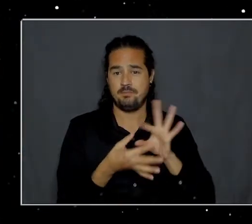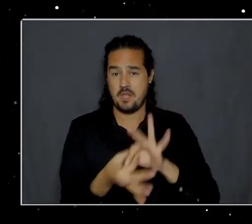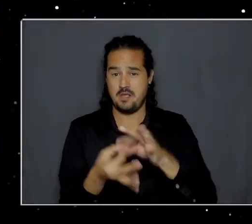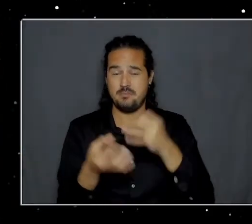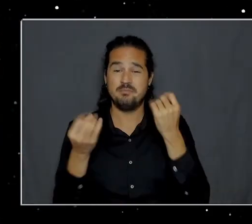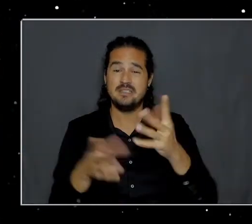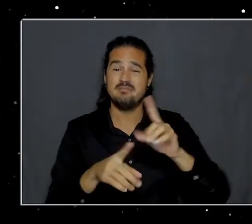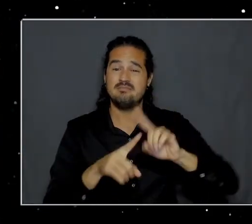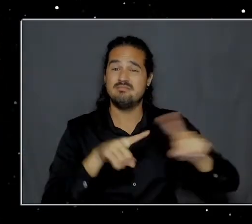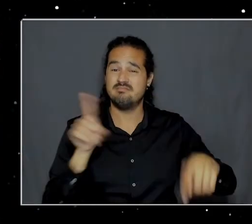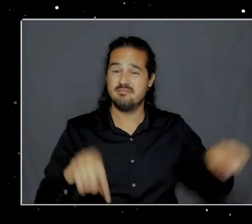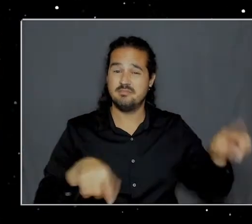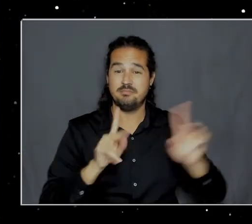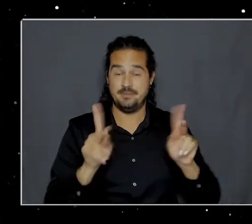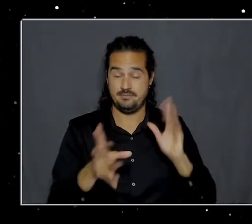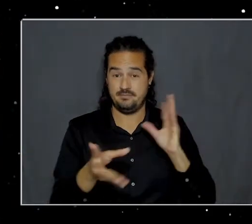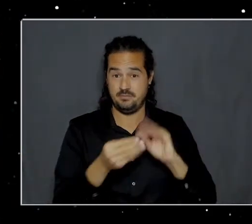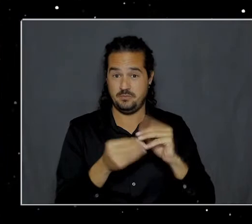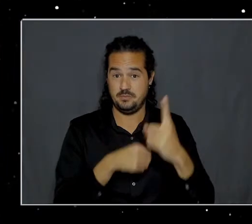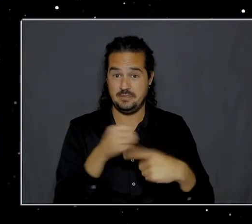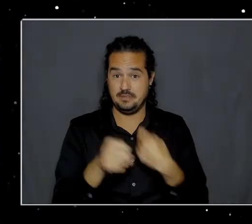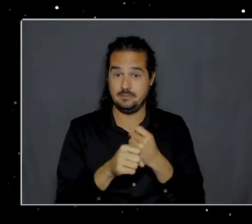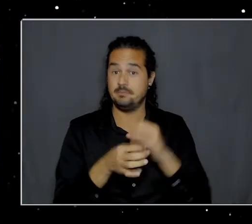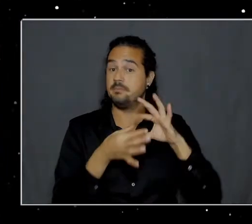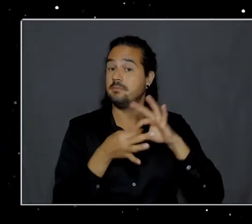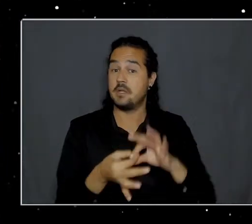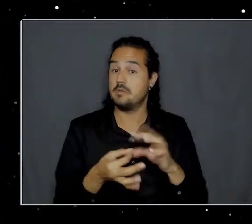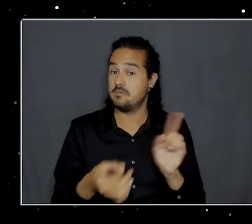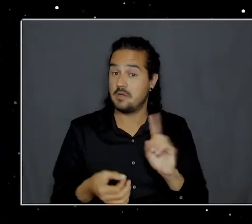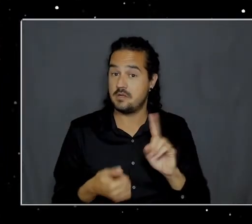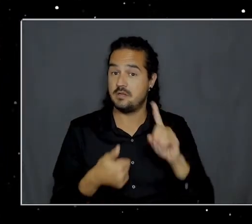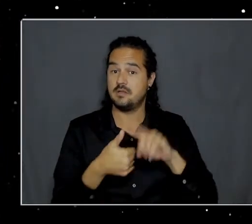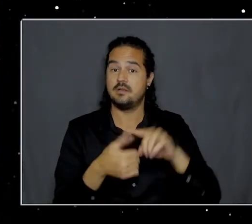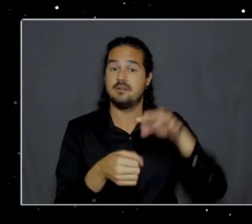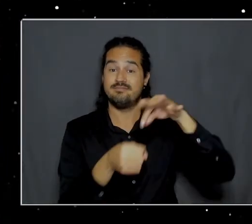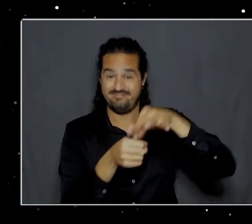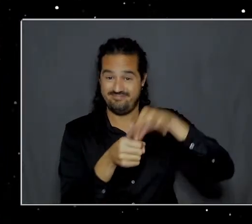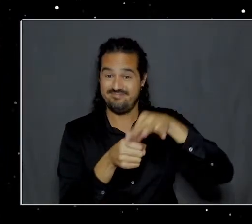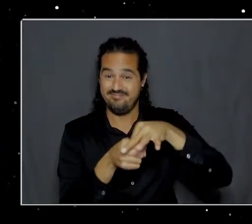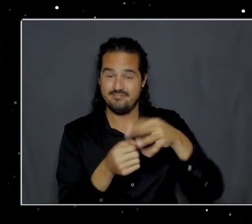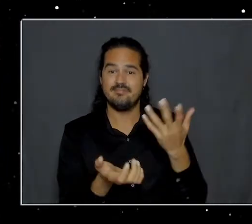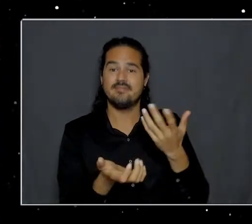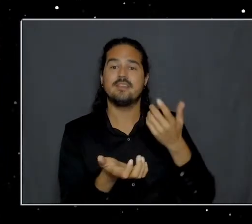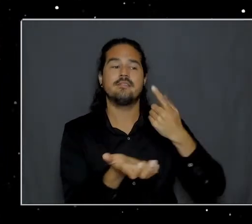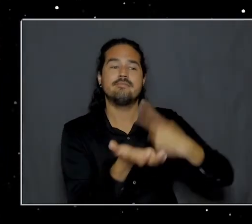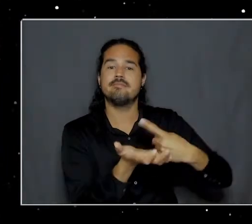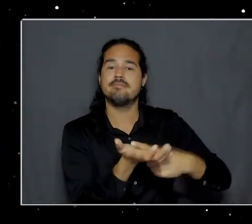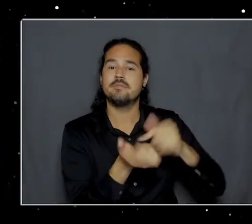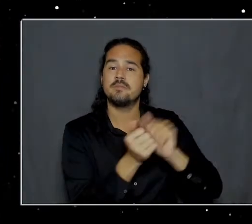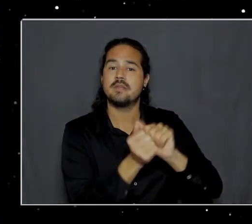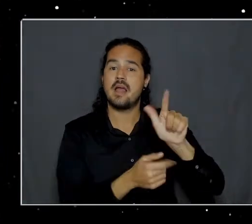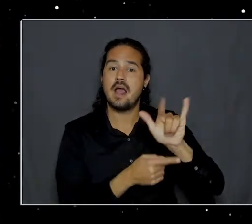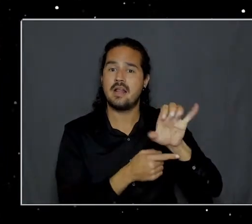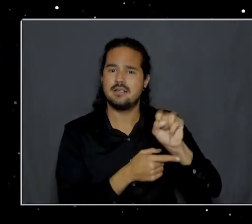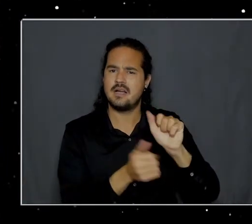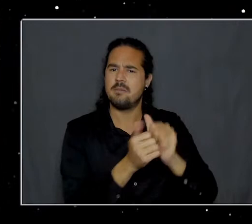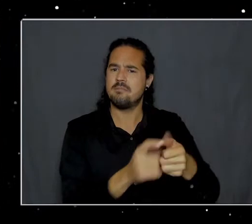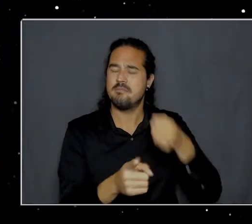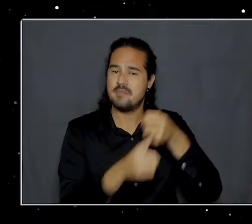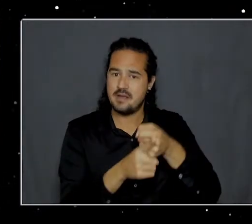YOU BELONG AT THE BALLOT BOX. WORKING WITH ALLIES AND IMPACTED PEOPLE, WE SUCCESSFULLY